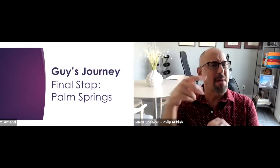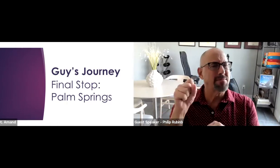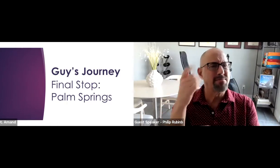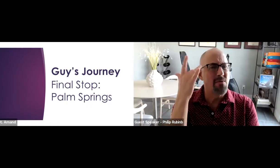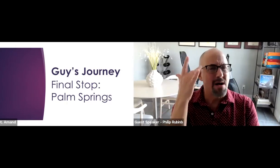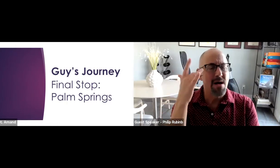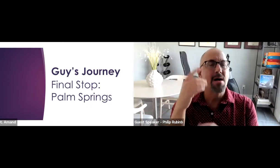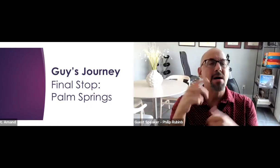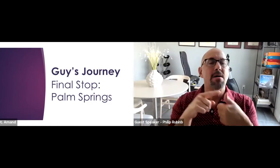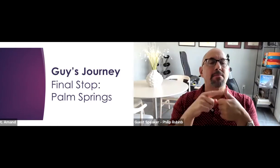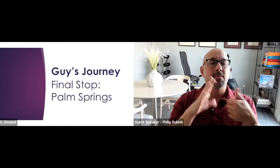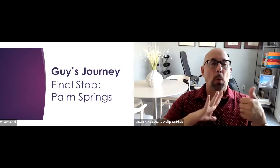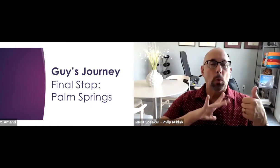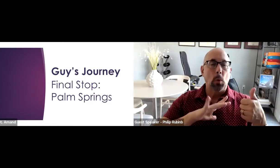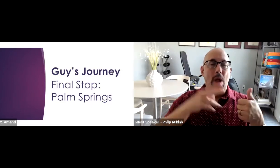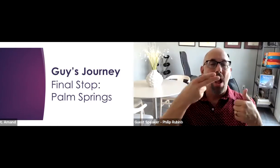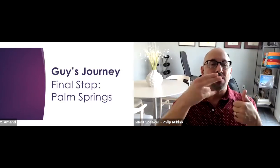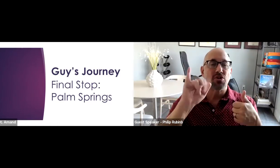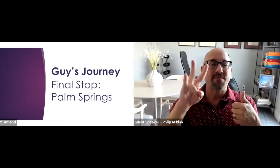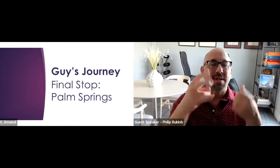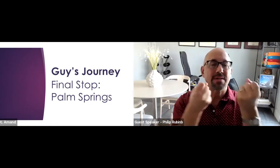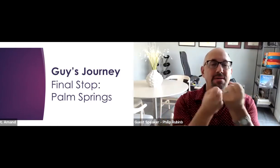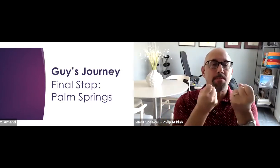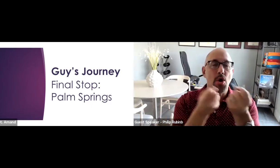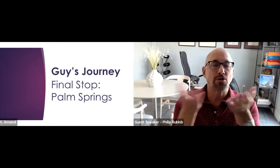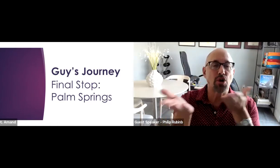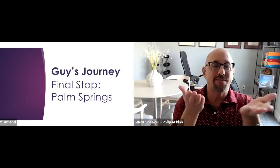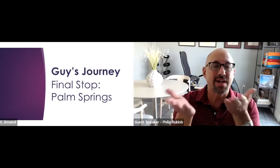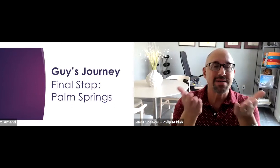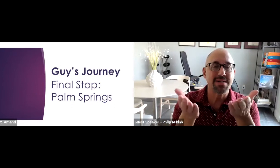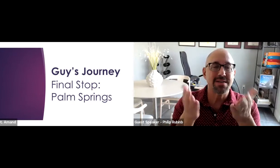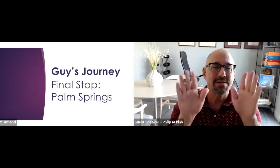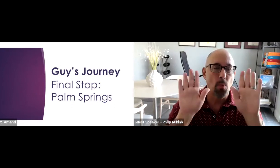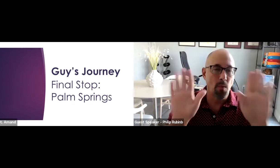Anyway, why did Guy move to Palm Springs? There were a few reasons.